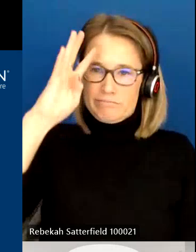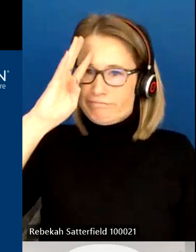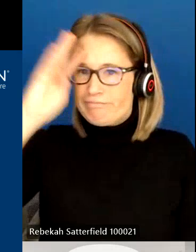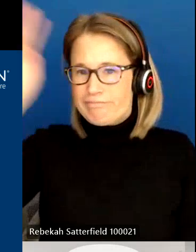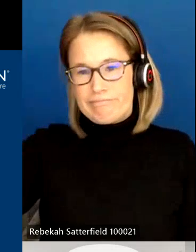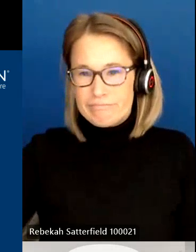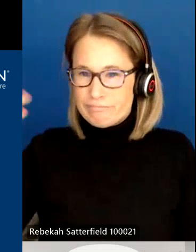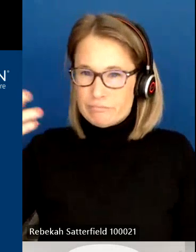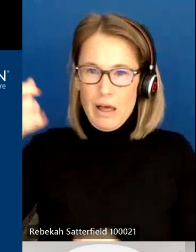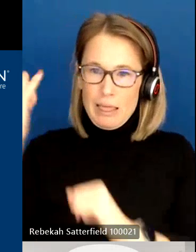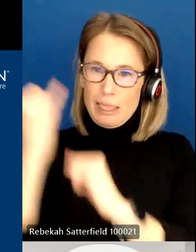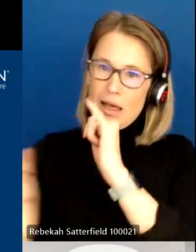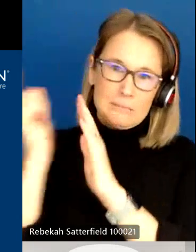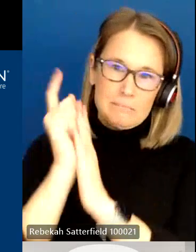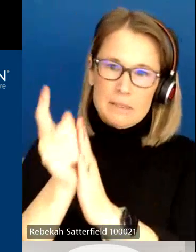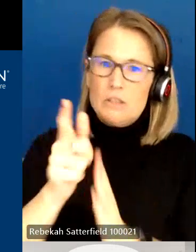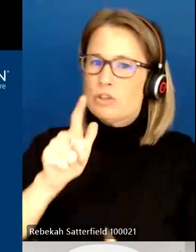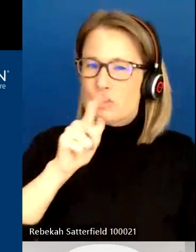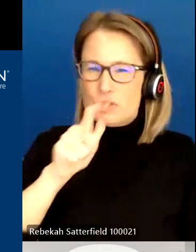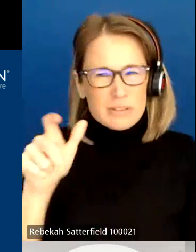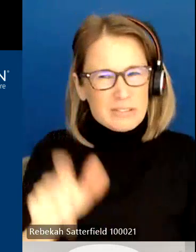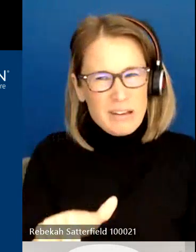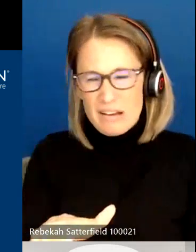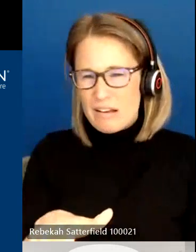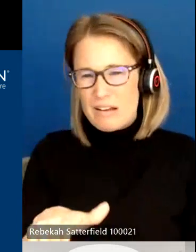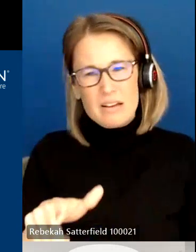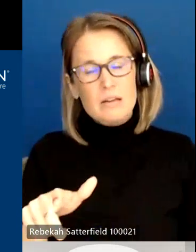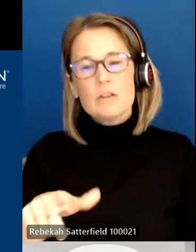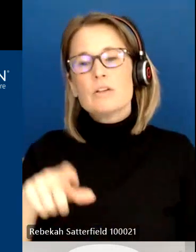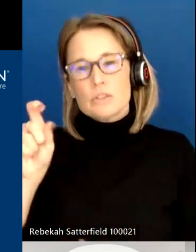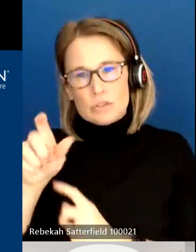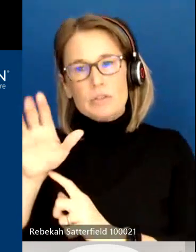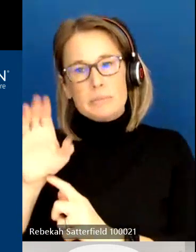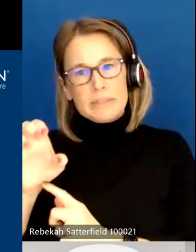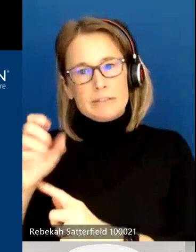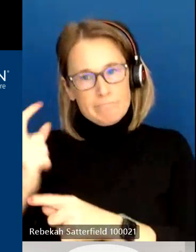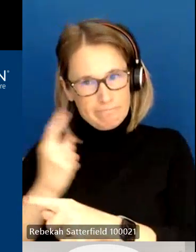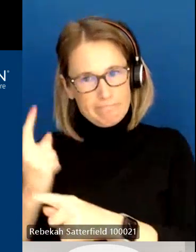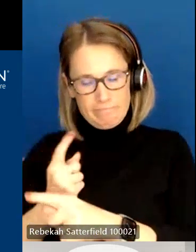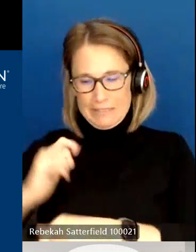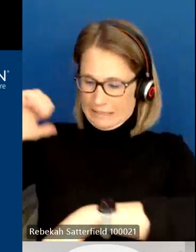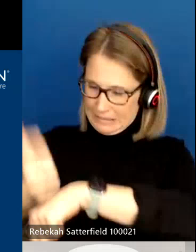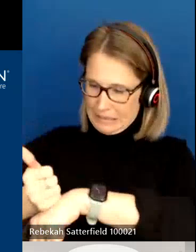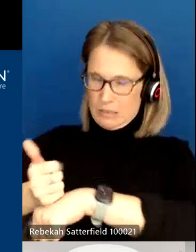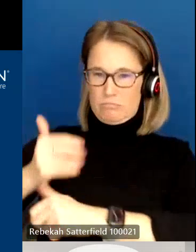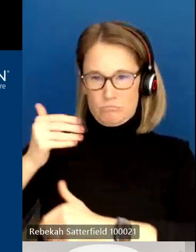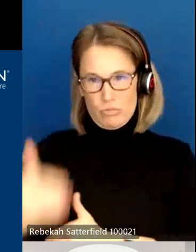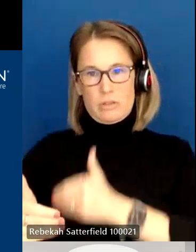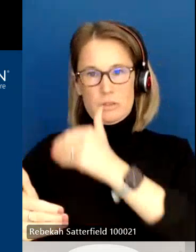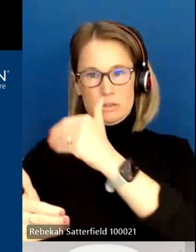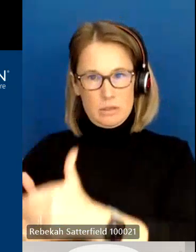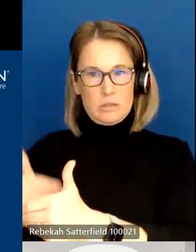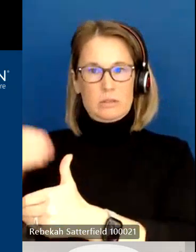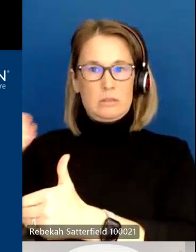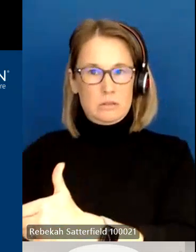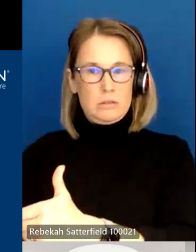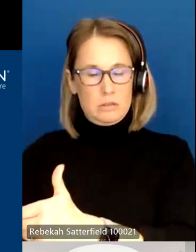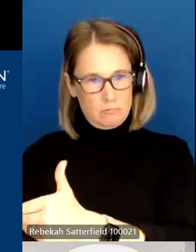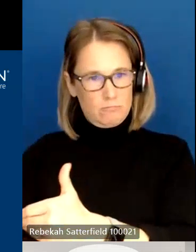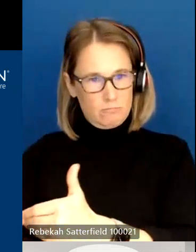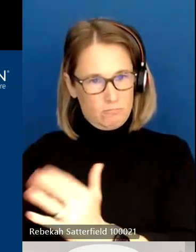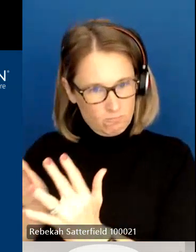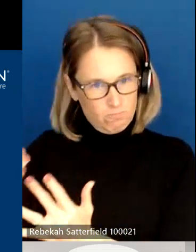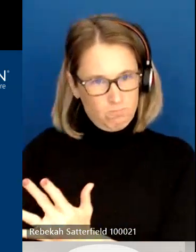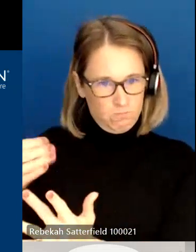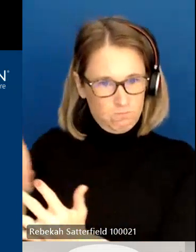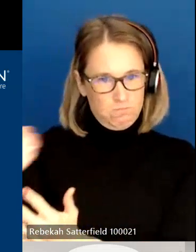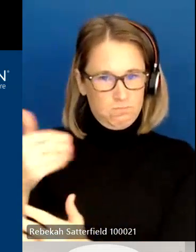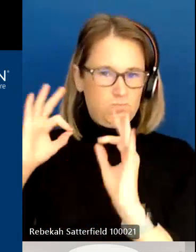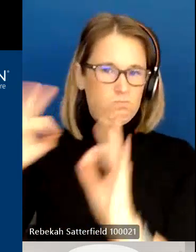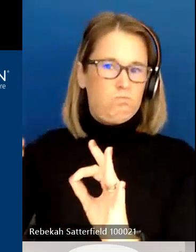be um improvised it should be a a methodology a process um that is rigorous and um adquate